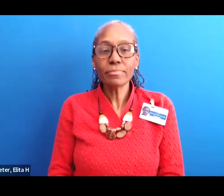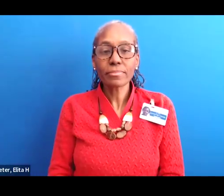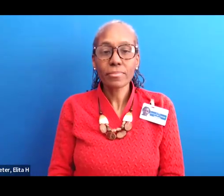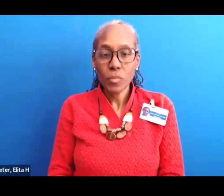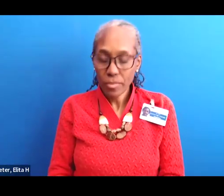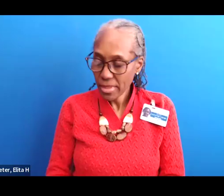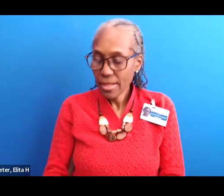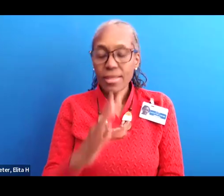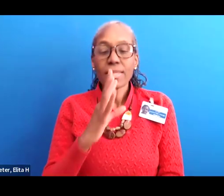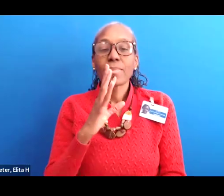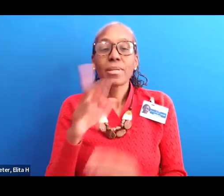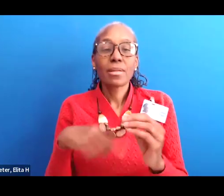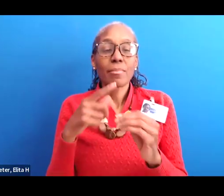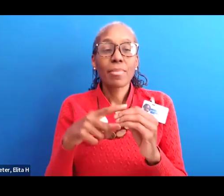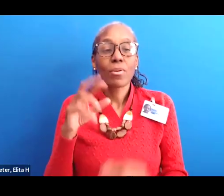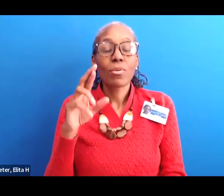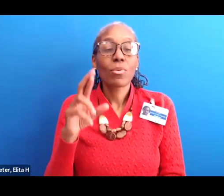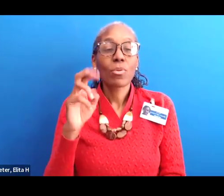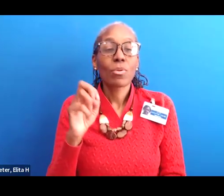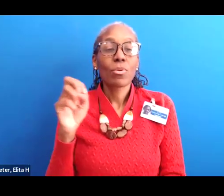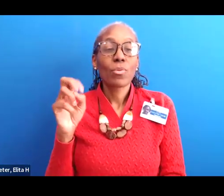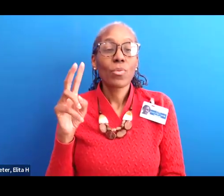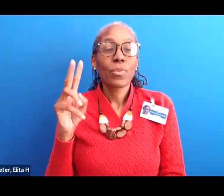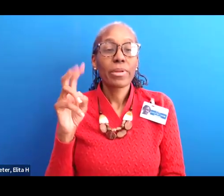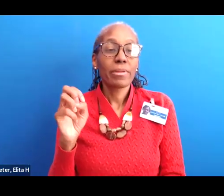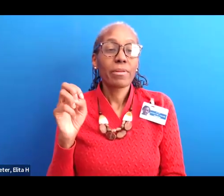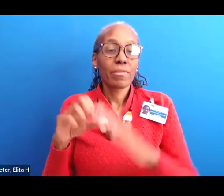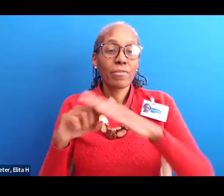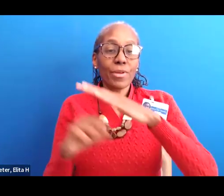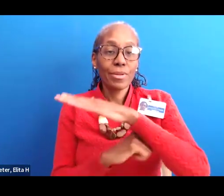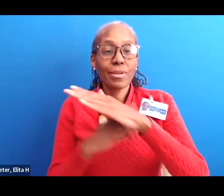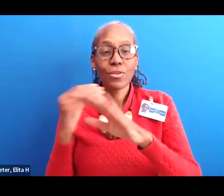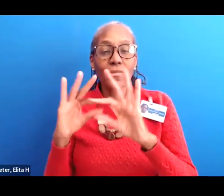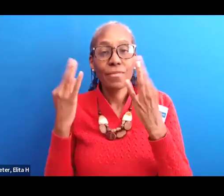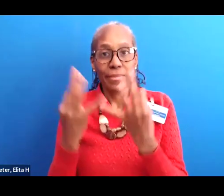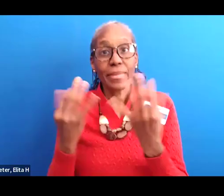Speaking of the Reeve Foundation and the Reeve family, tonight Will